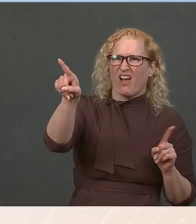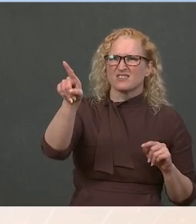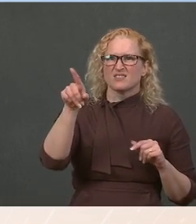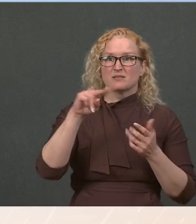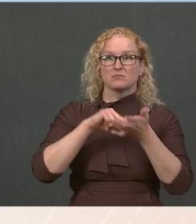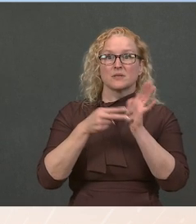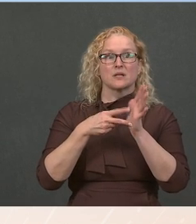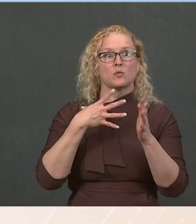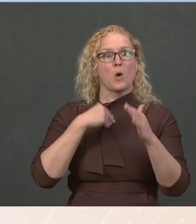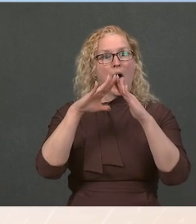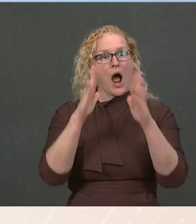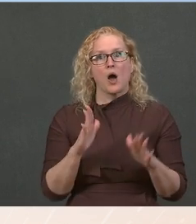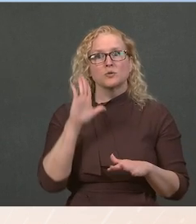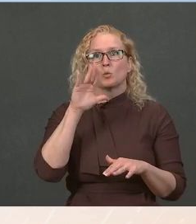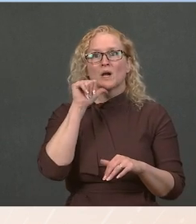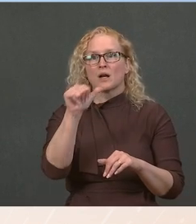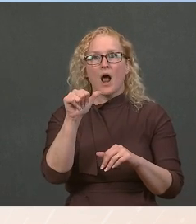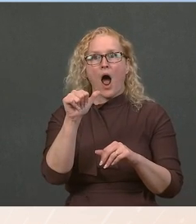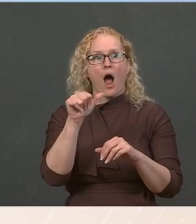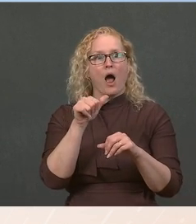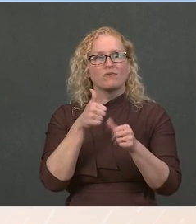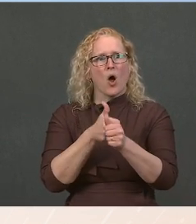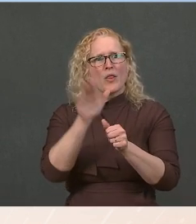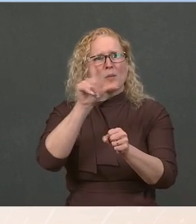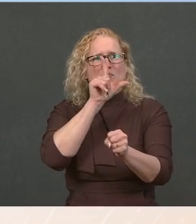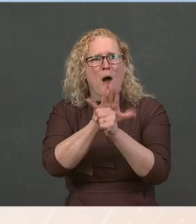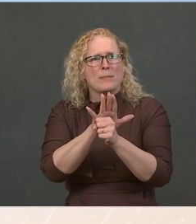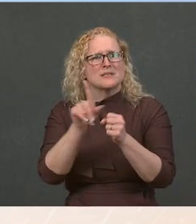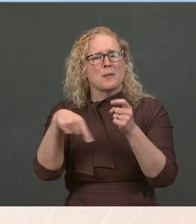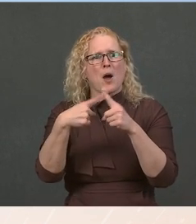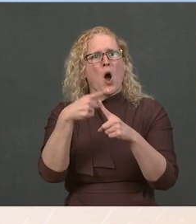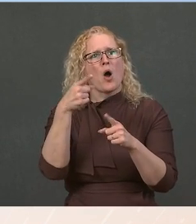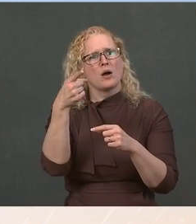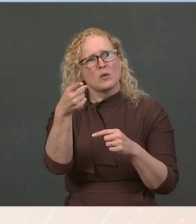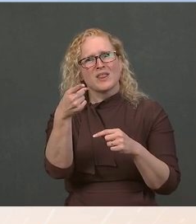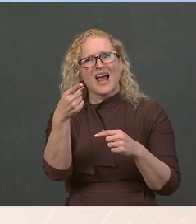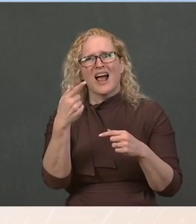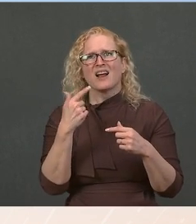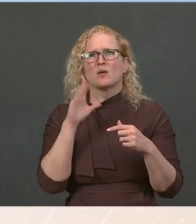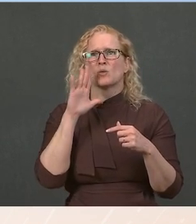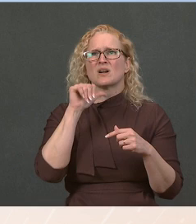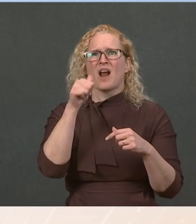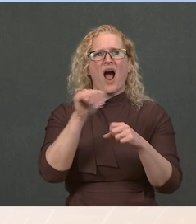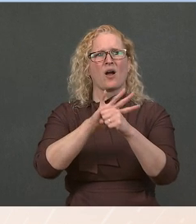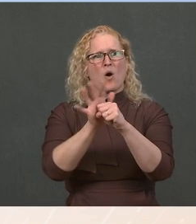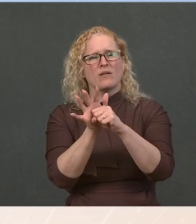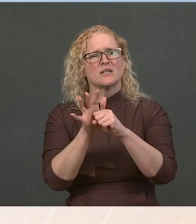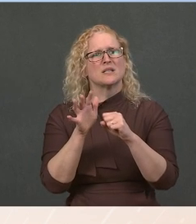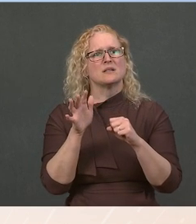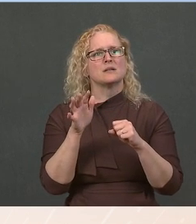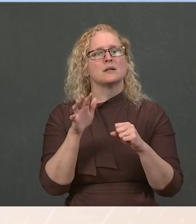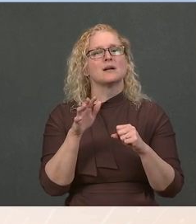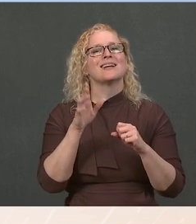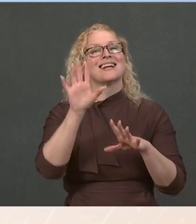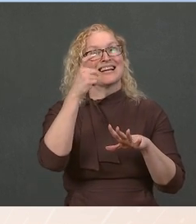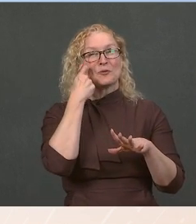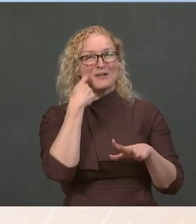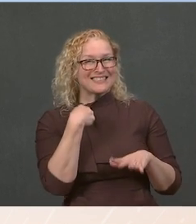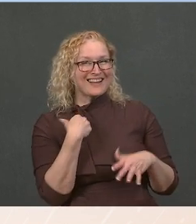with one of the four principals -- for either of the principals. That is -- The Press: No longer commissioned officers? Ms. Jean-Pierre: Well, I just -- I just read to you what our protocol is. The Press: So they weren't in close contact?